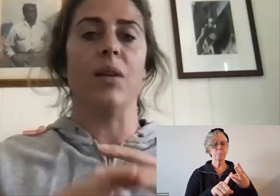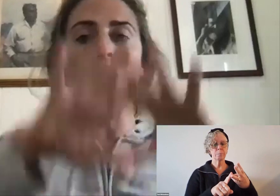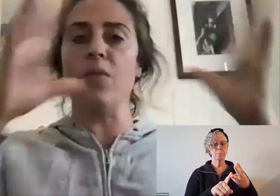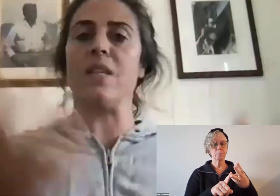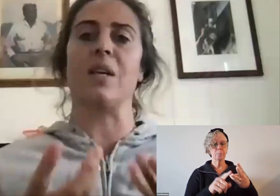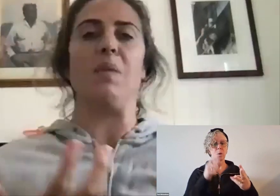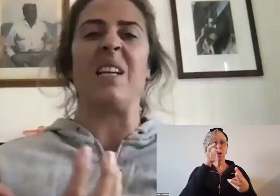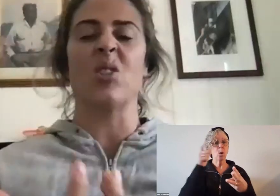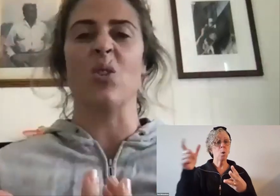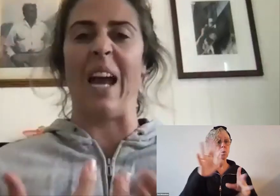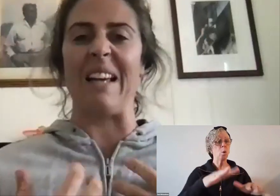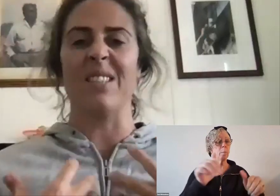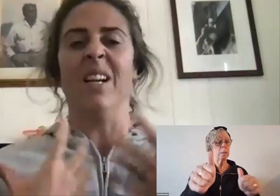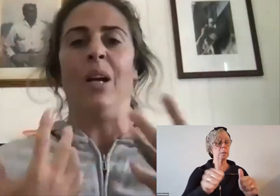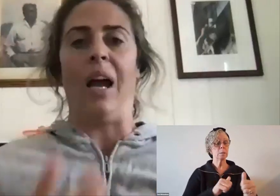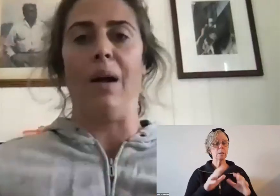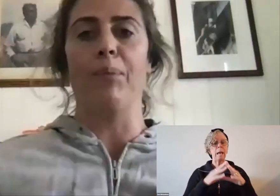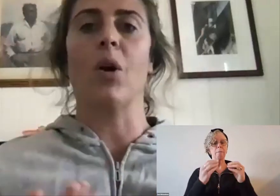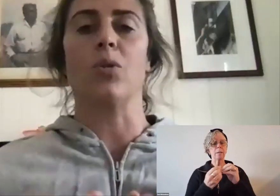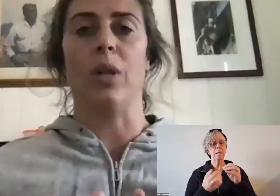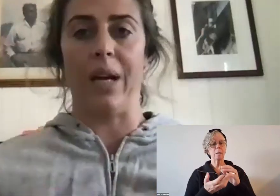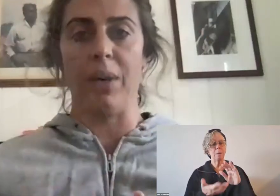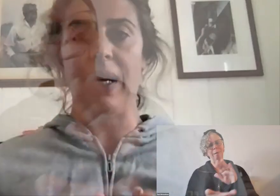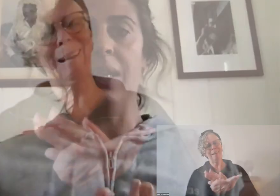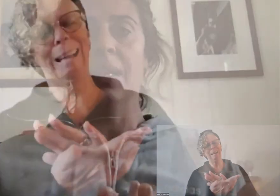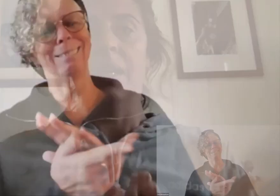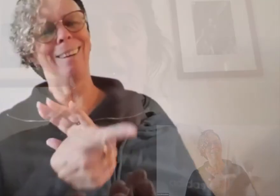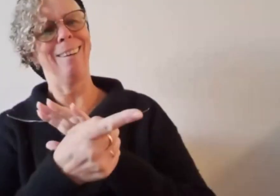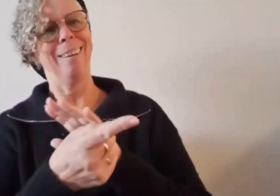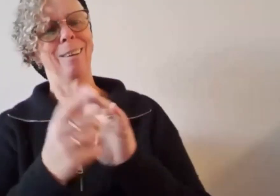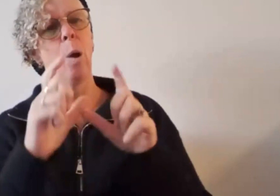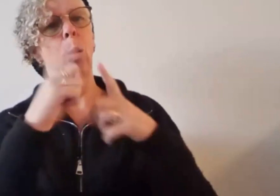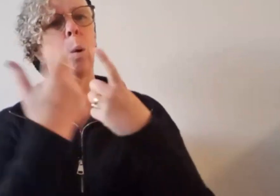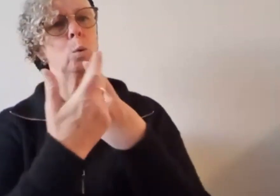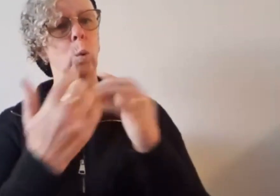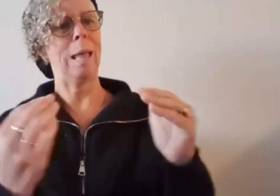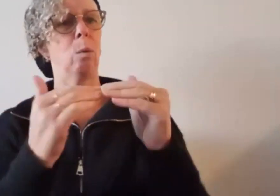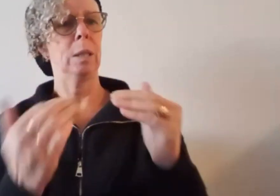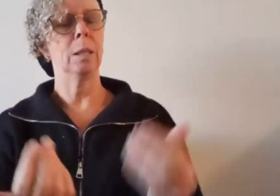and all of this can be understood as cultural equity. (VIDEO ENDS)